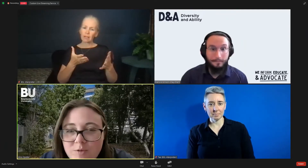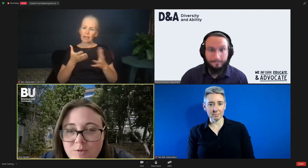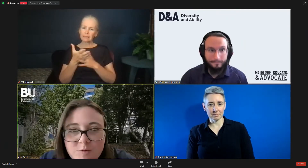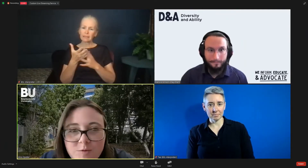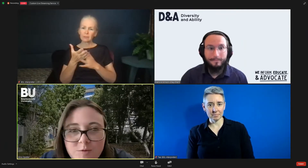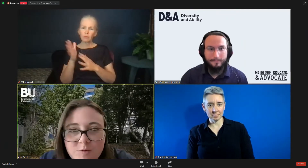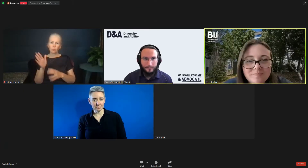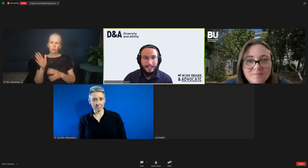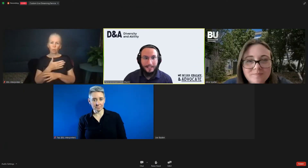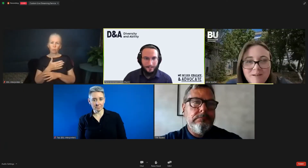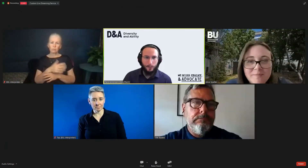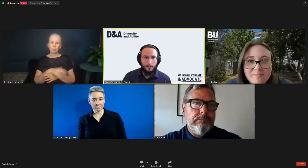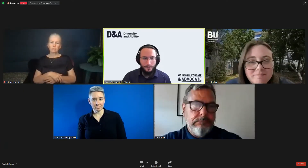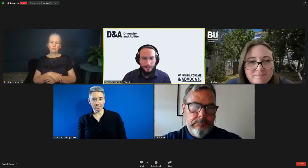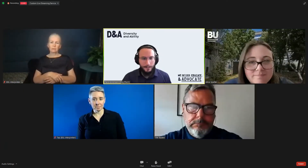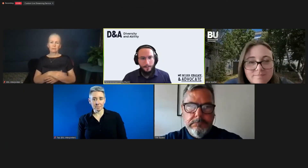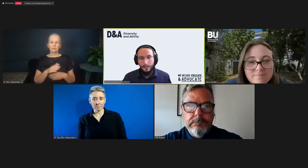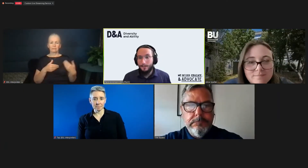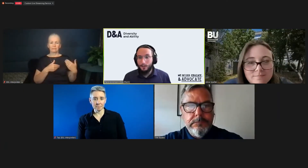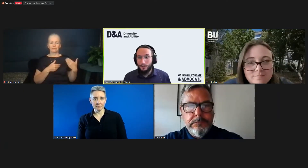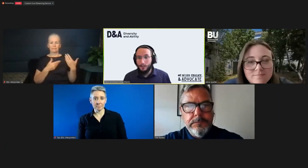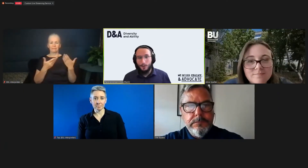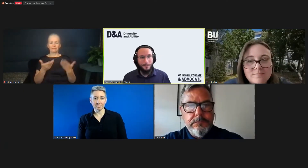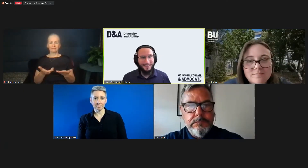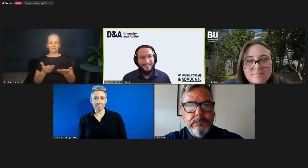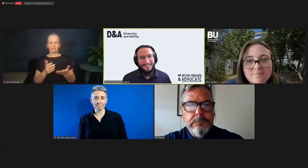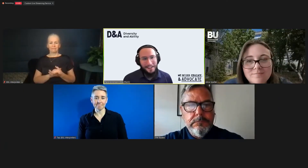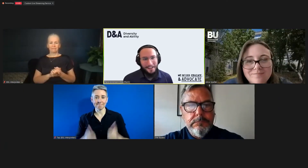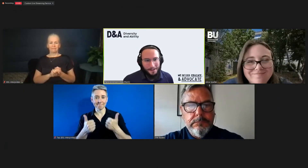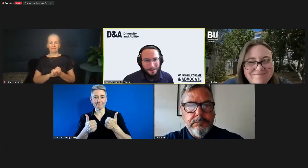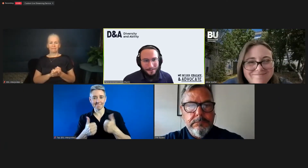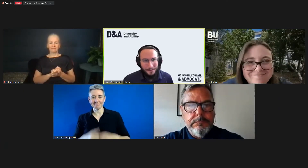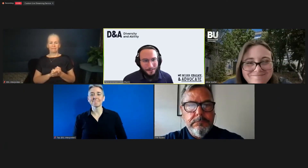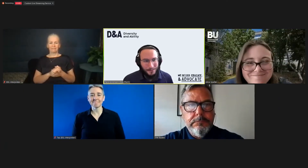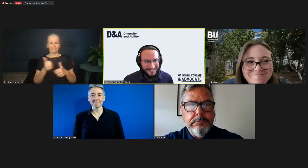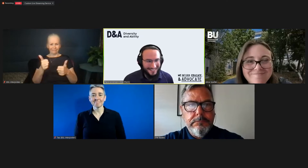Piers: Yes 100%, available on YouTube, of all things.